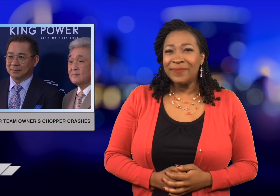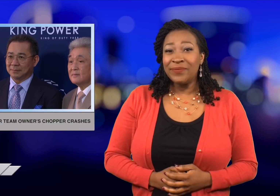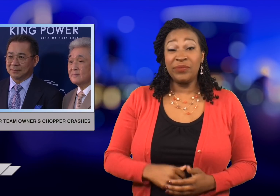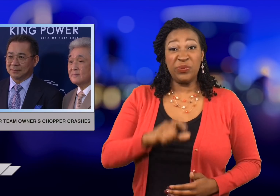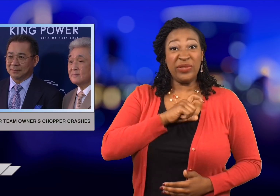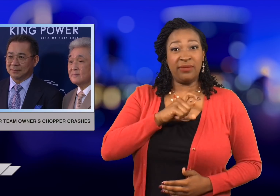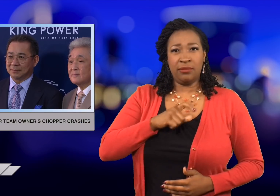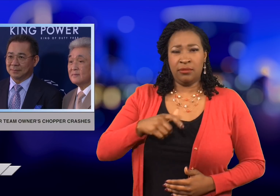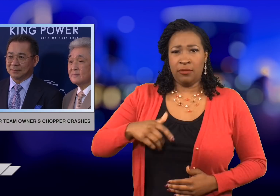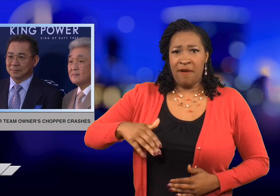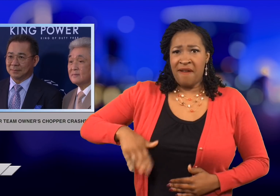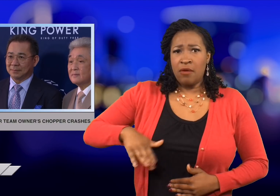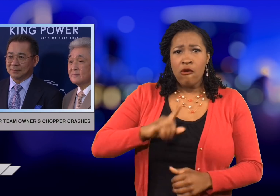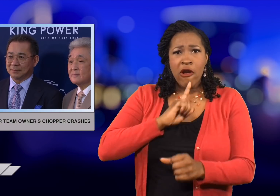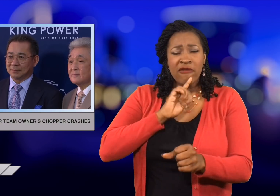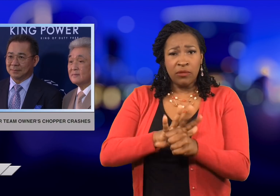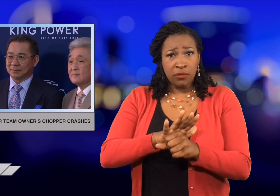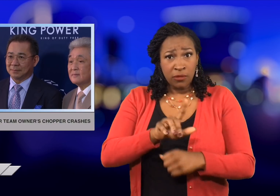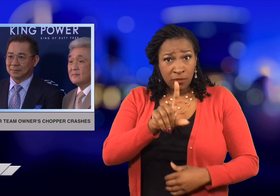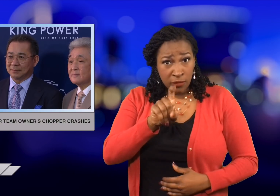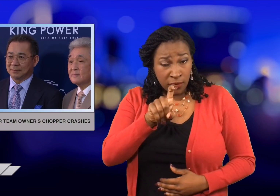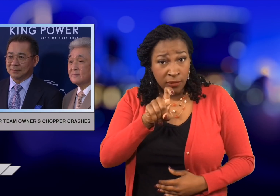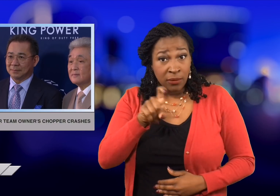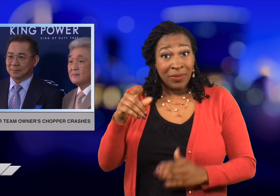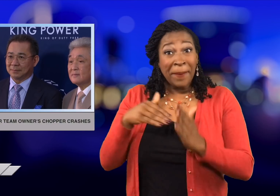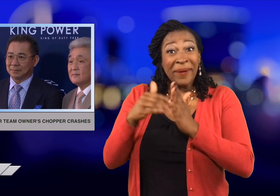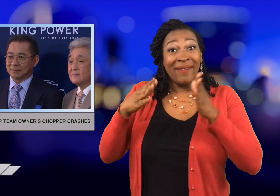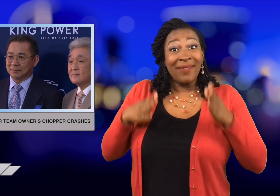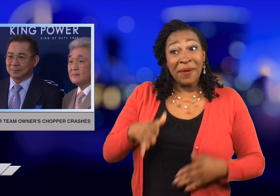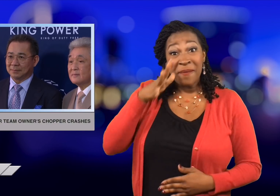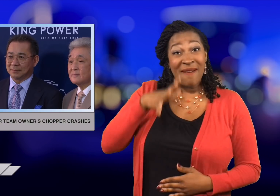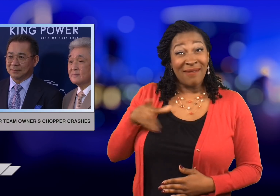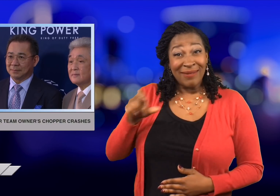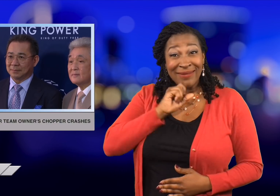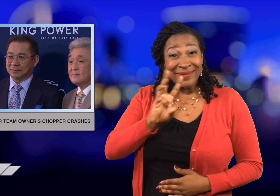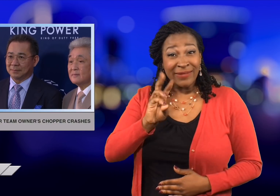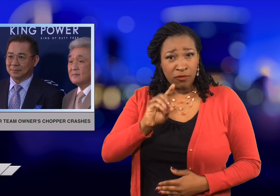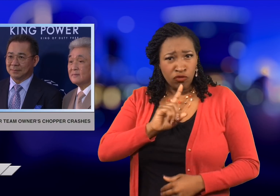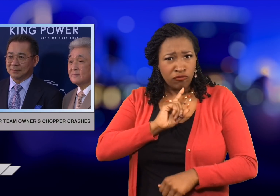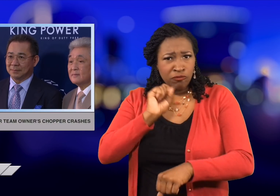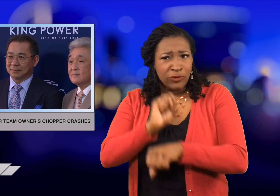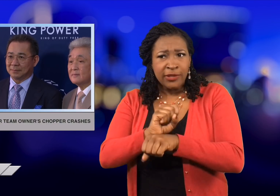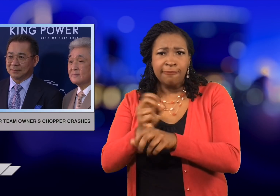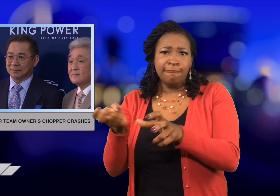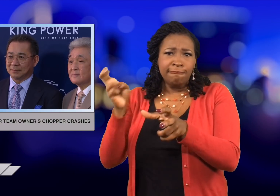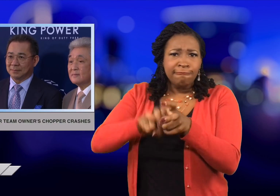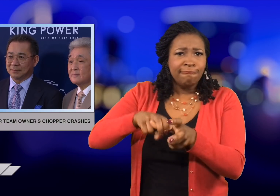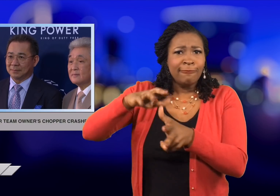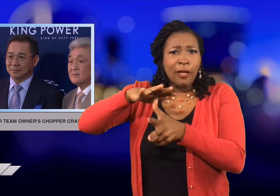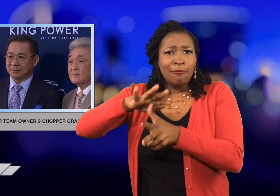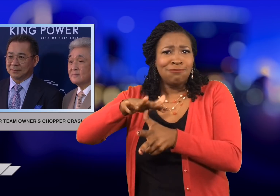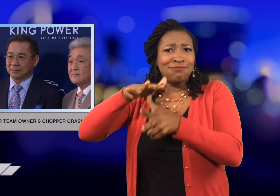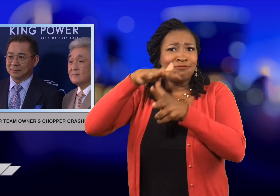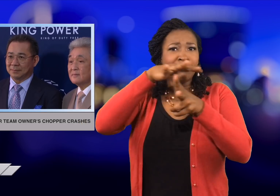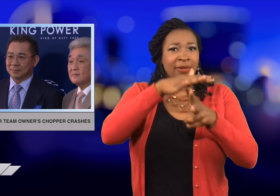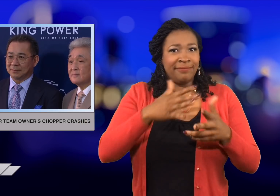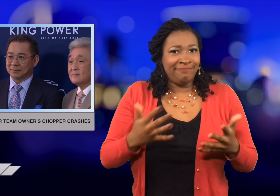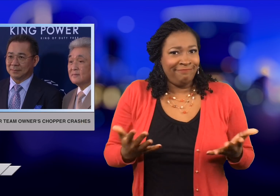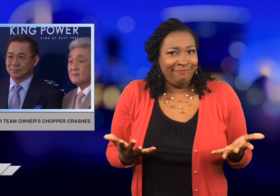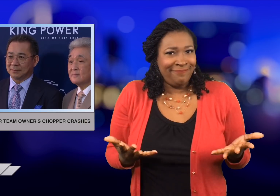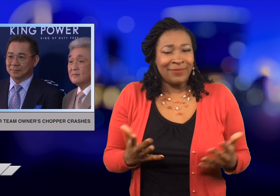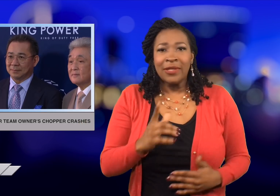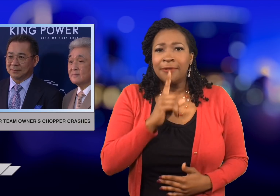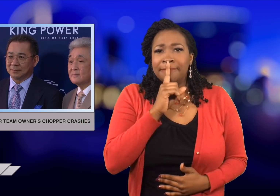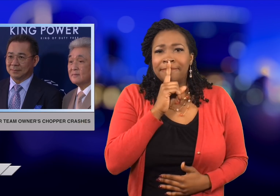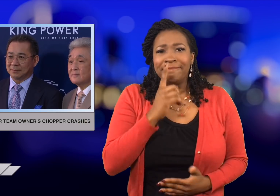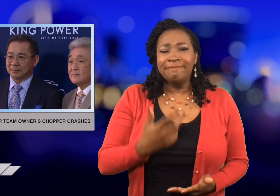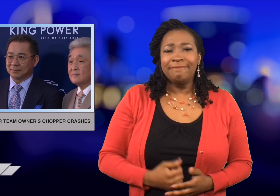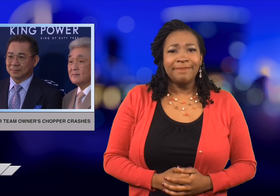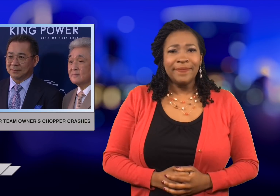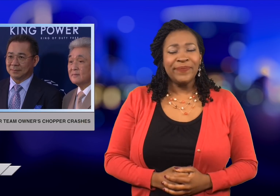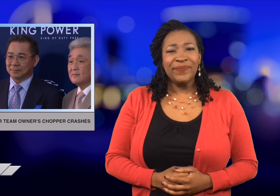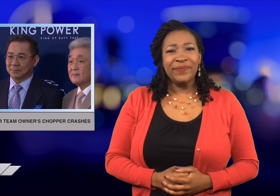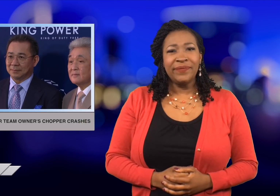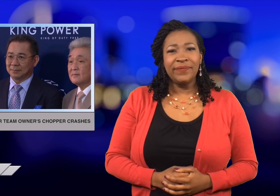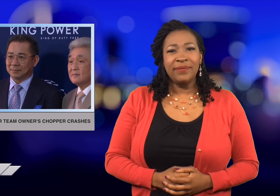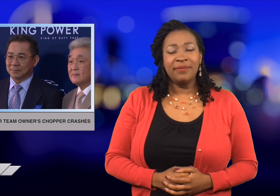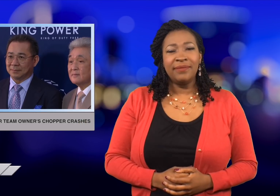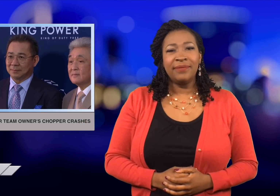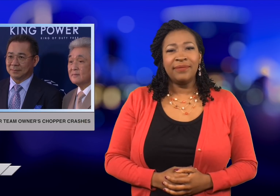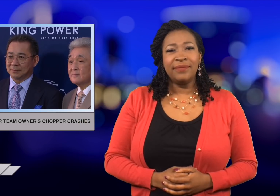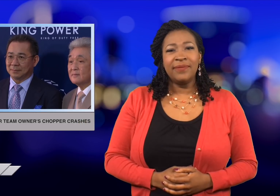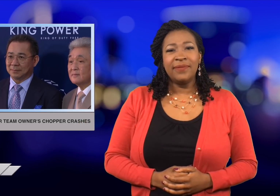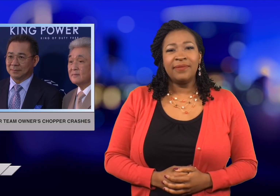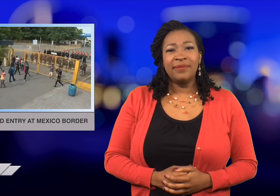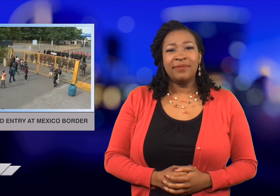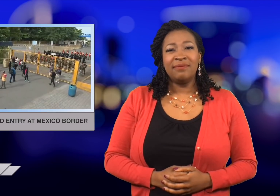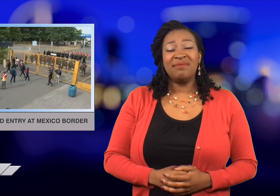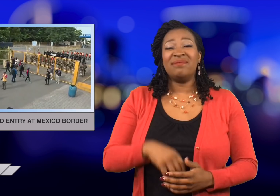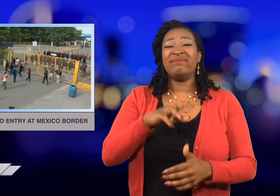The police have not revealed whether the 60-year-old billionaire was on board the flight.